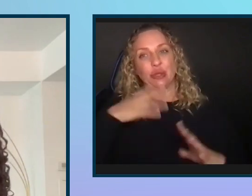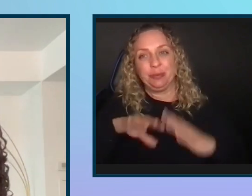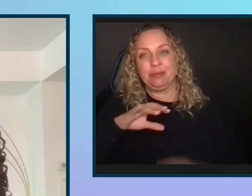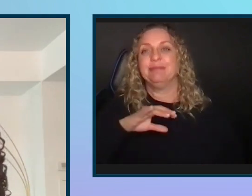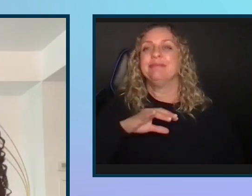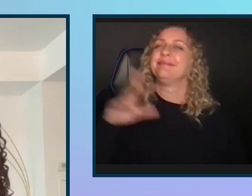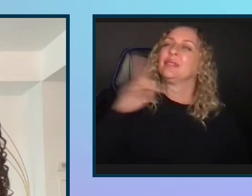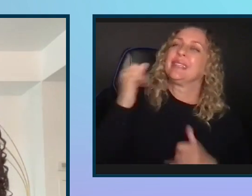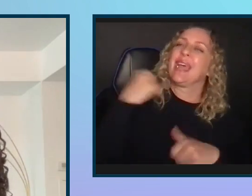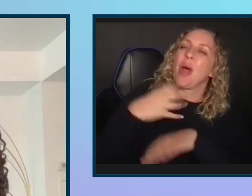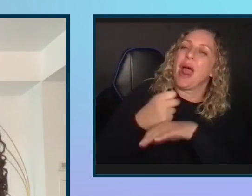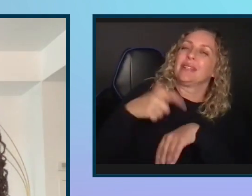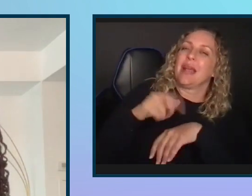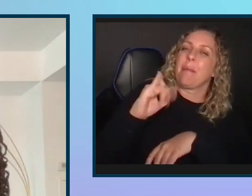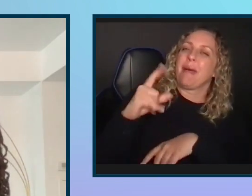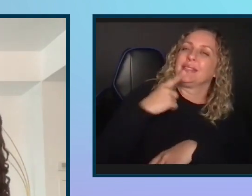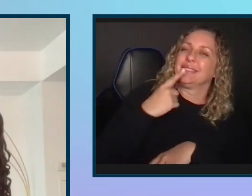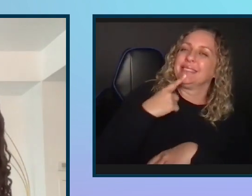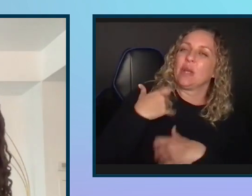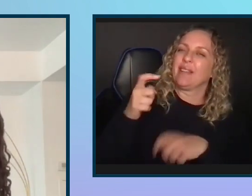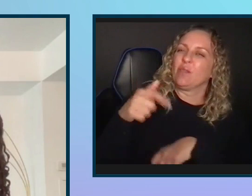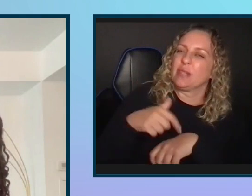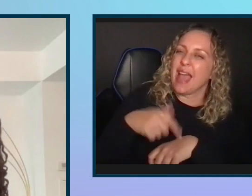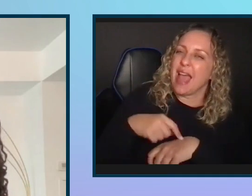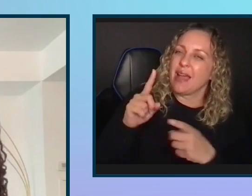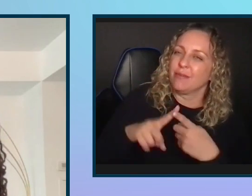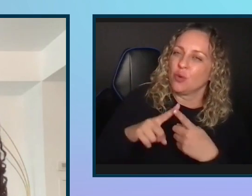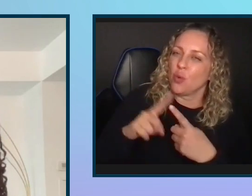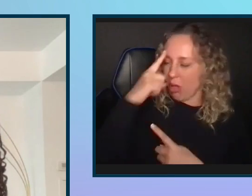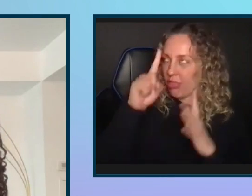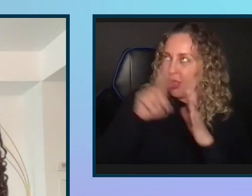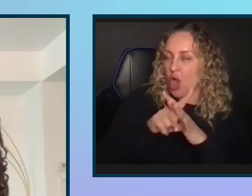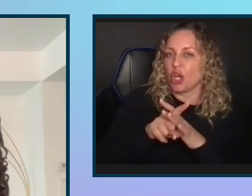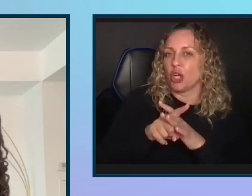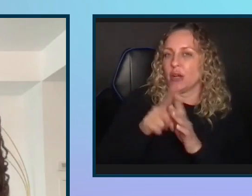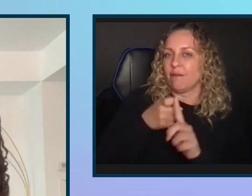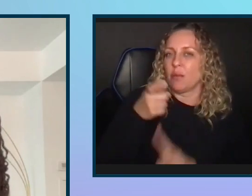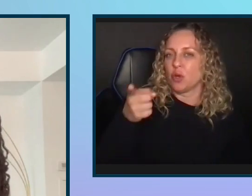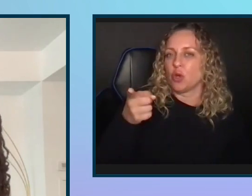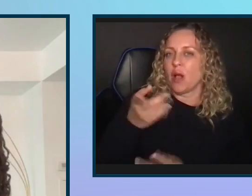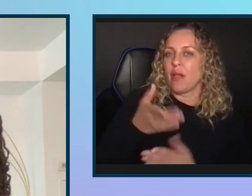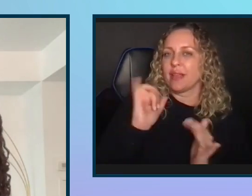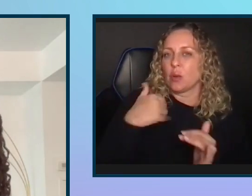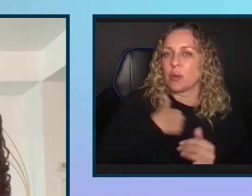I wanna give you a little bit of time yourself, just to one thought, one closing thought from you of things that we need to be thinking about